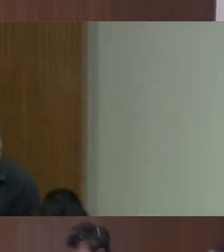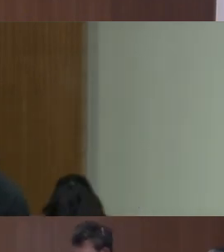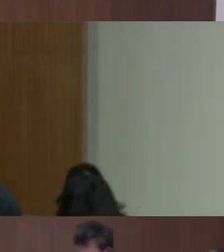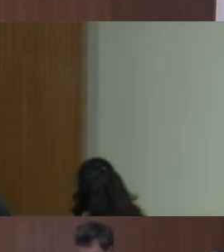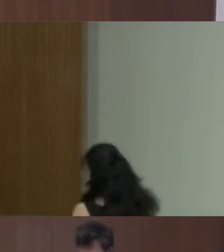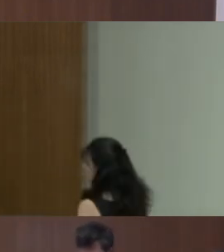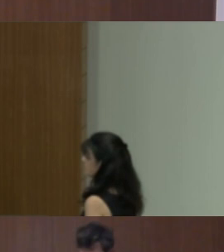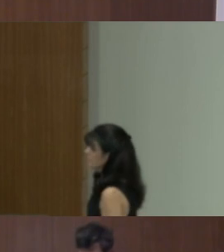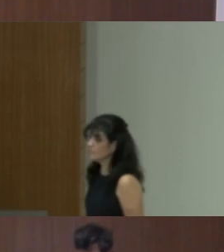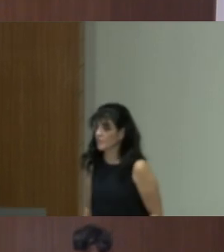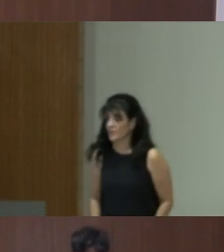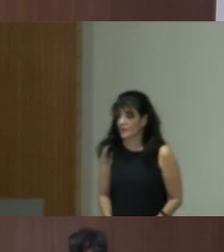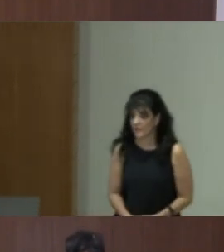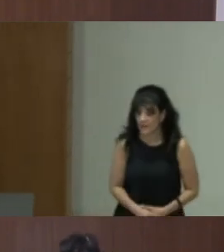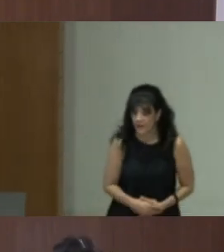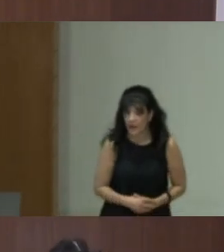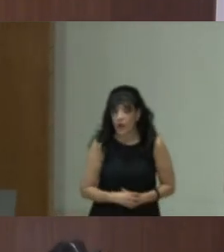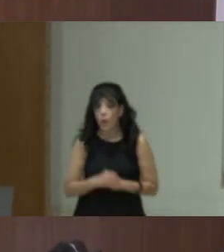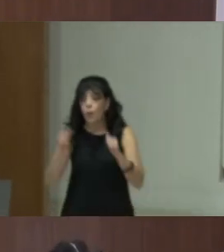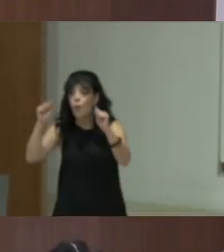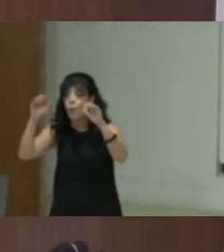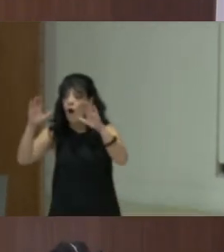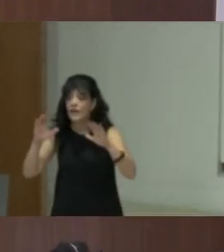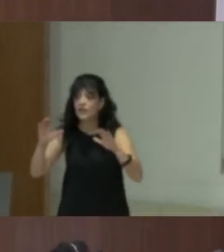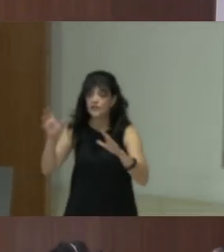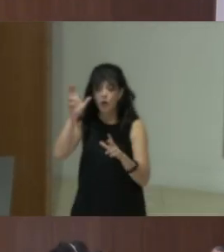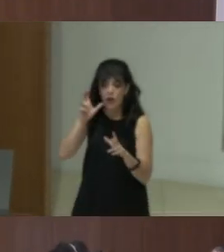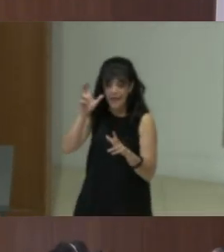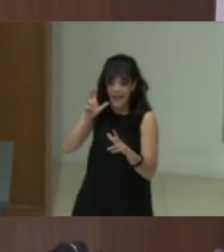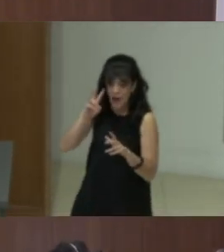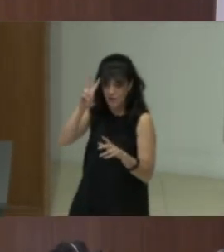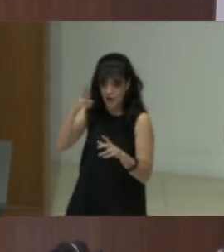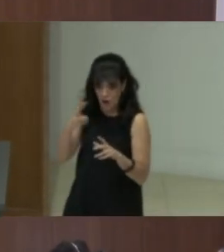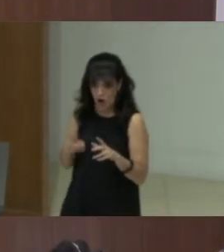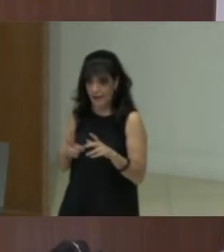Sister Veronica, That's wonderful to hear, and it would be wonderful to expand that voice to the United States.